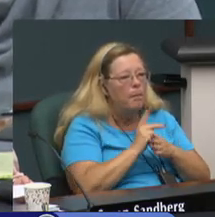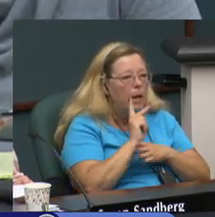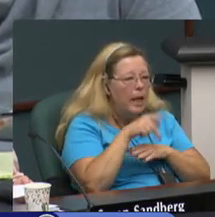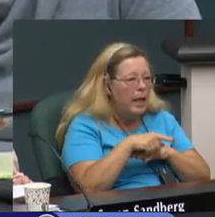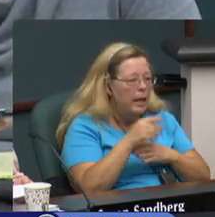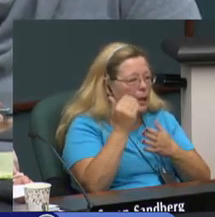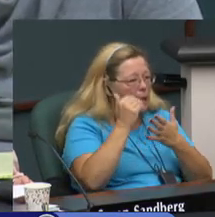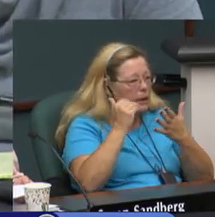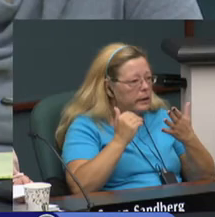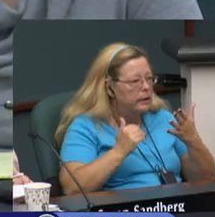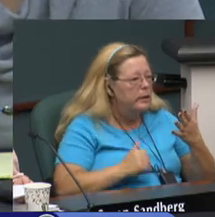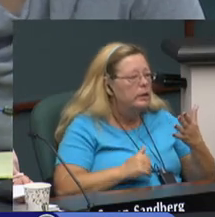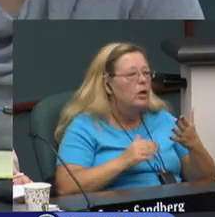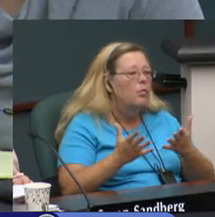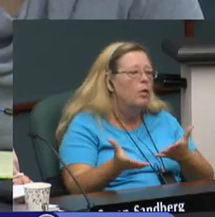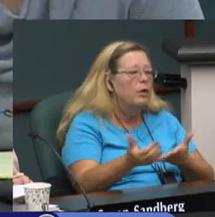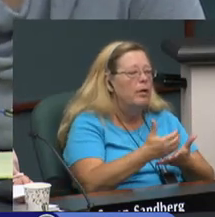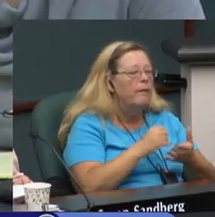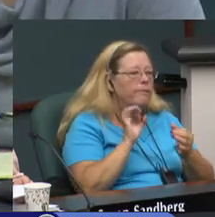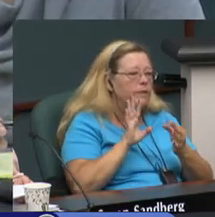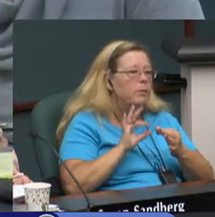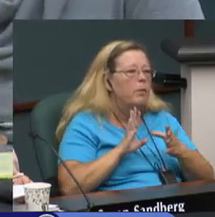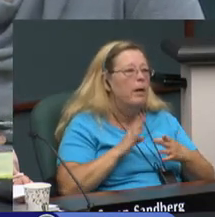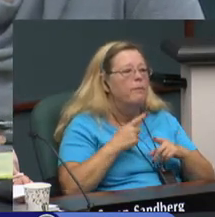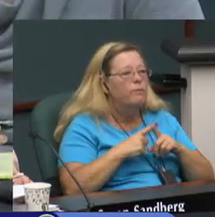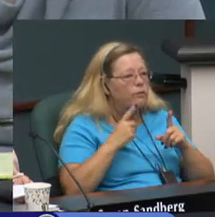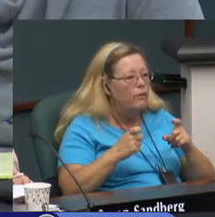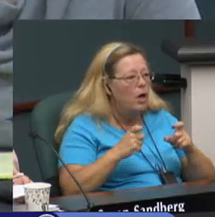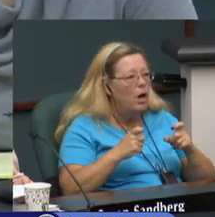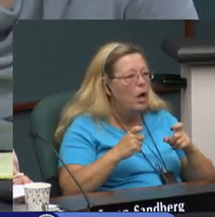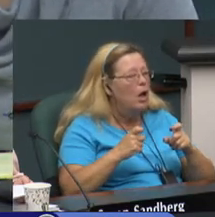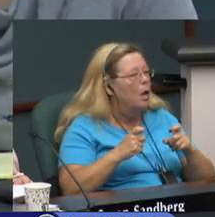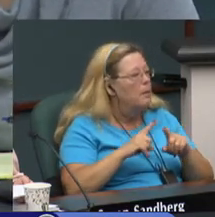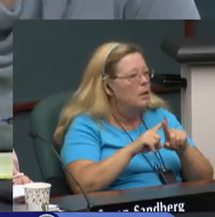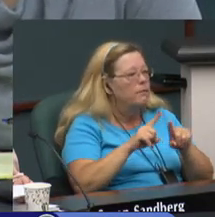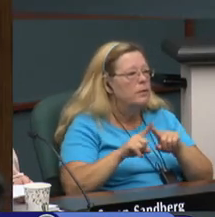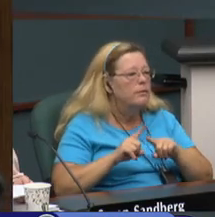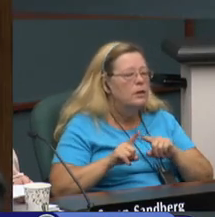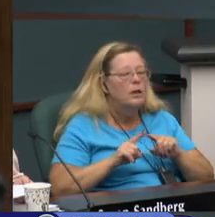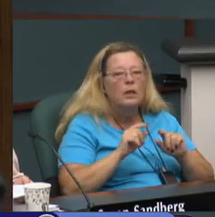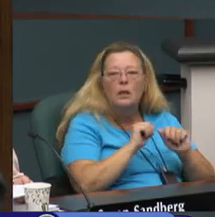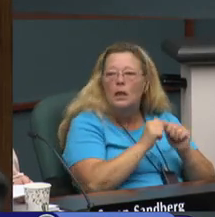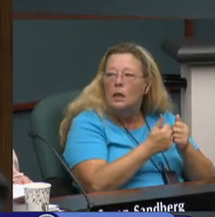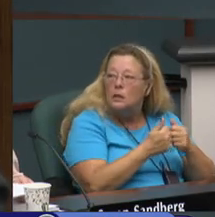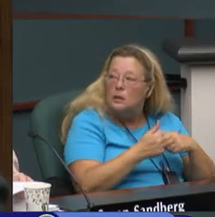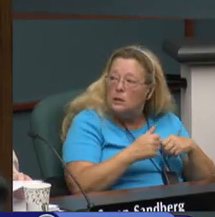was a collection of feedback from people and I know there's been some issues in